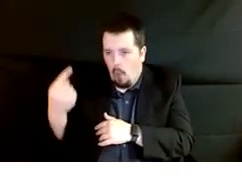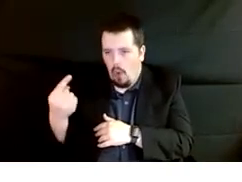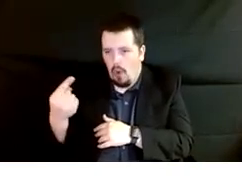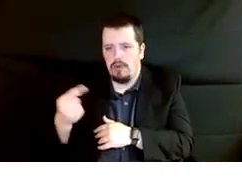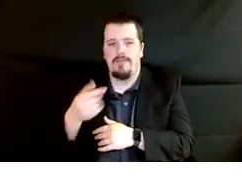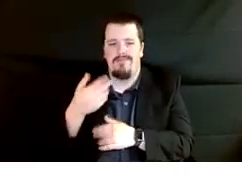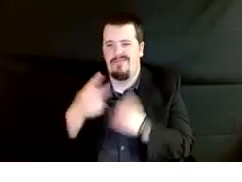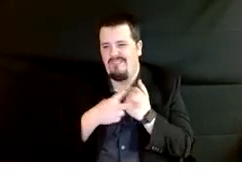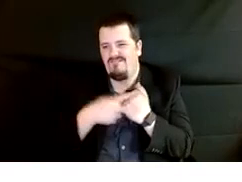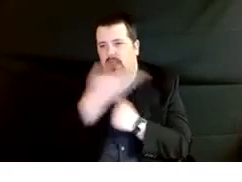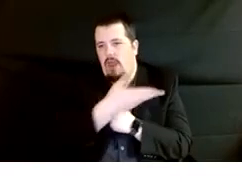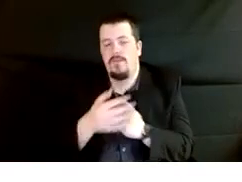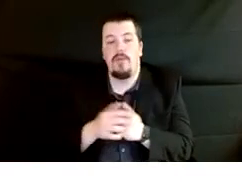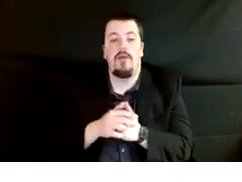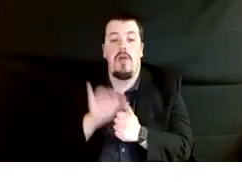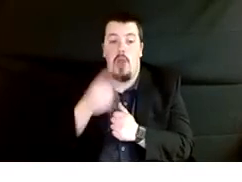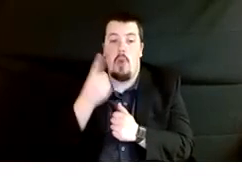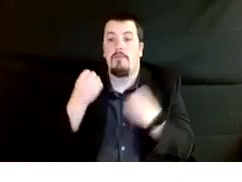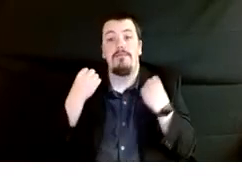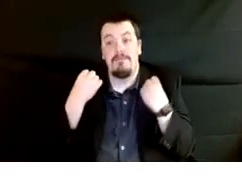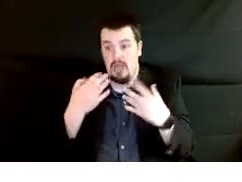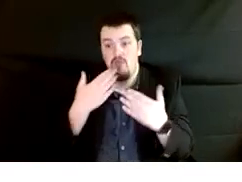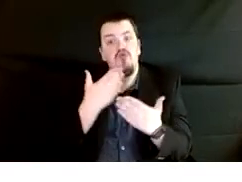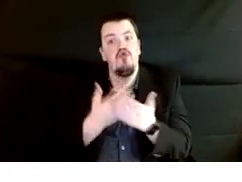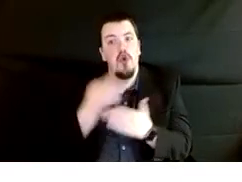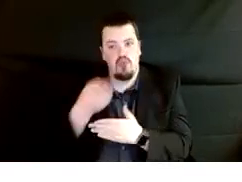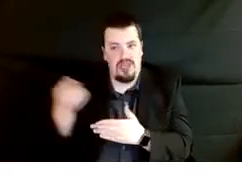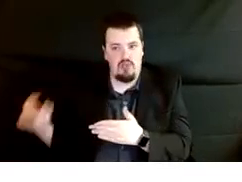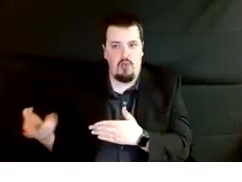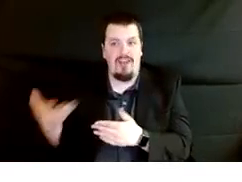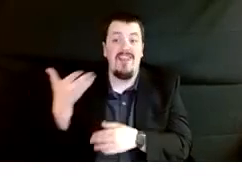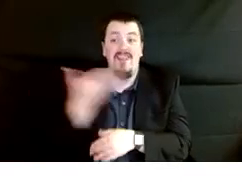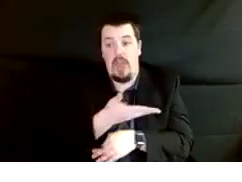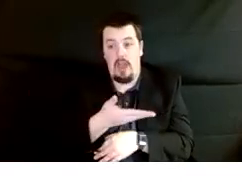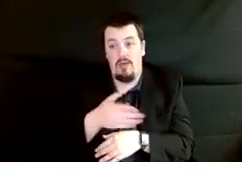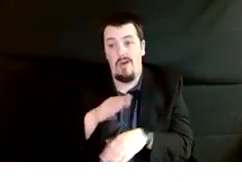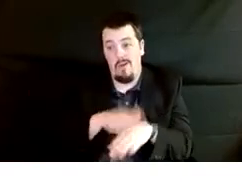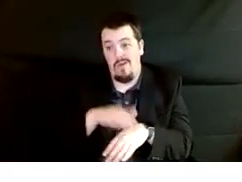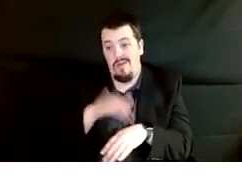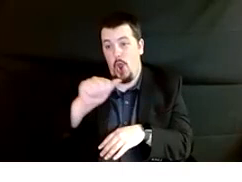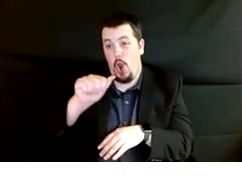um and that's one of many great resources um in those archives so there might be some other